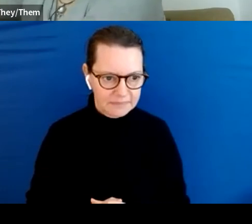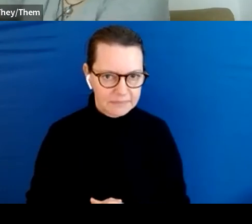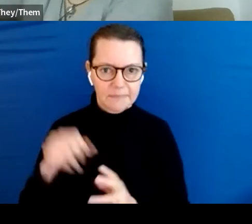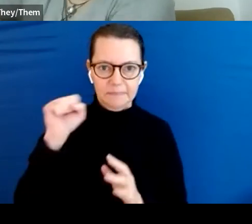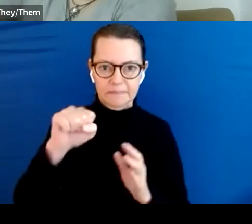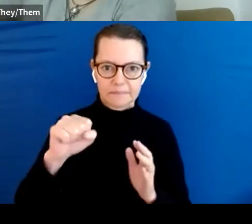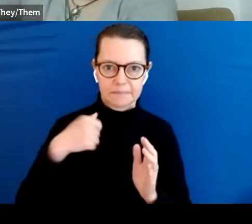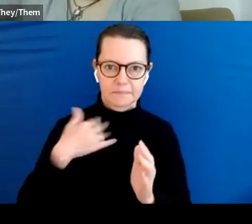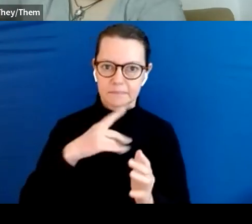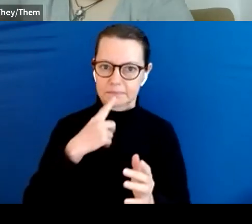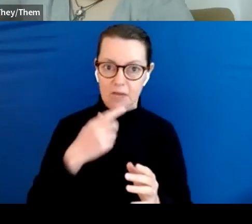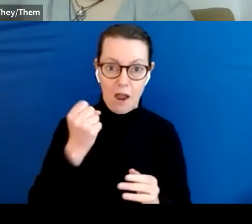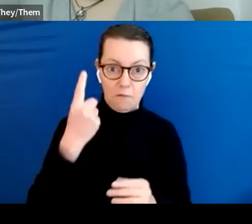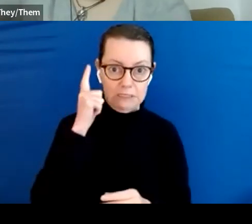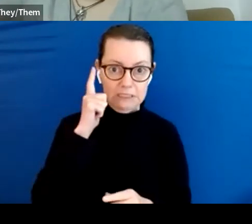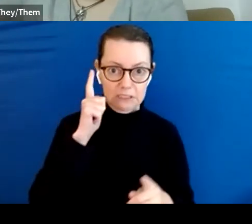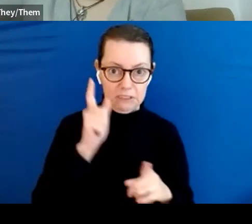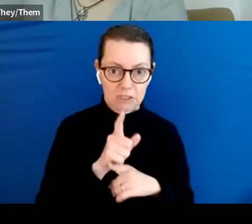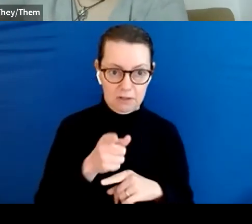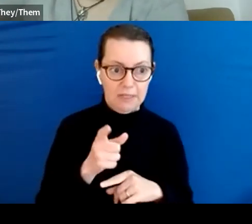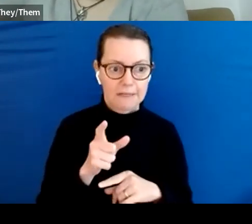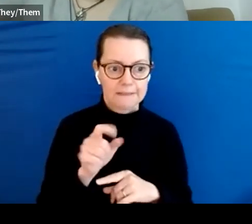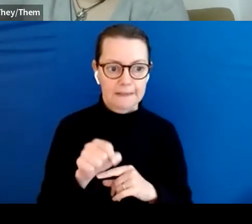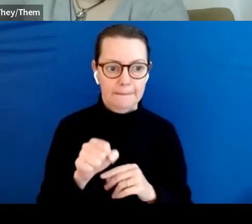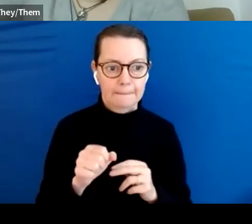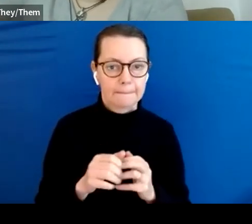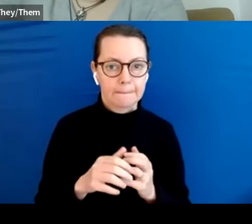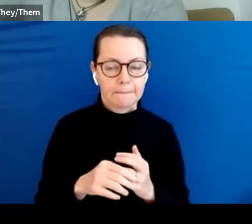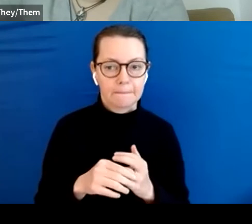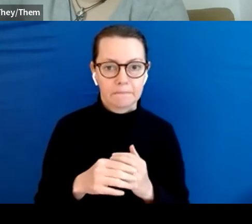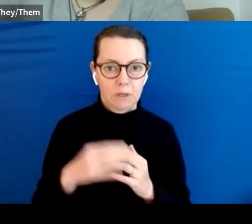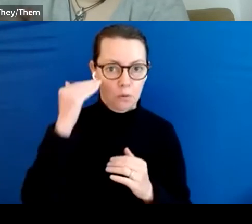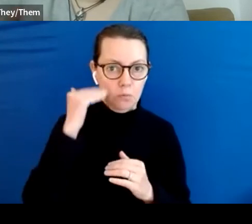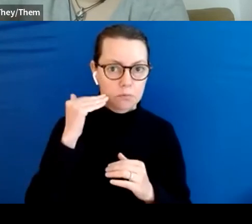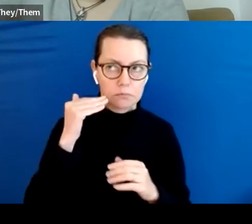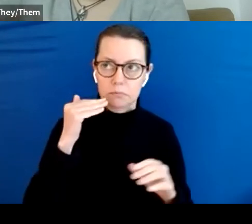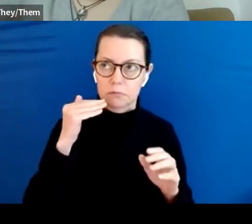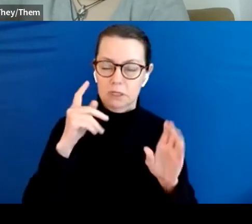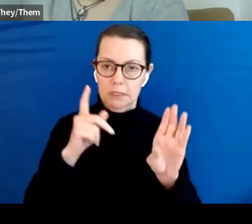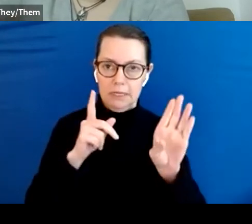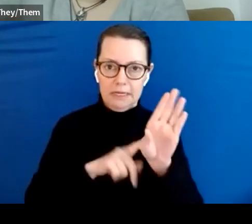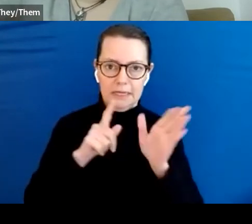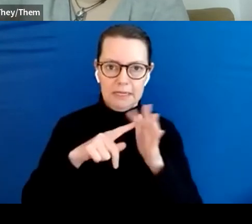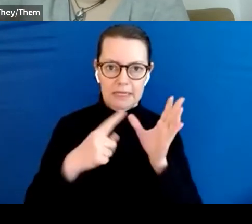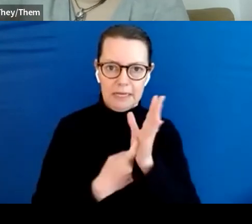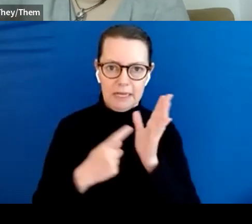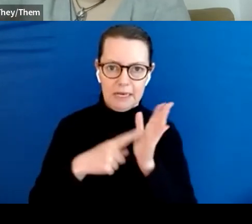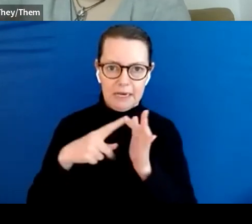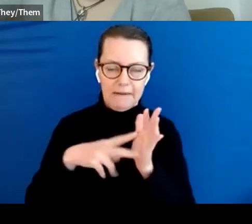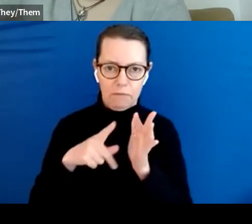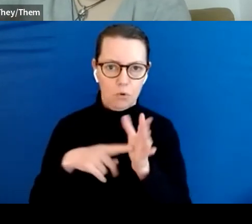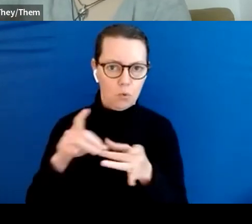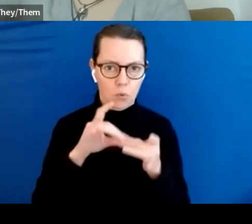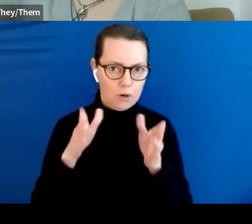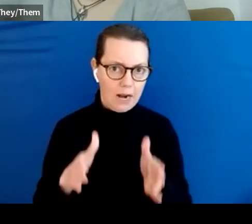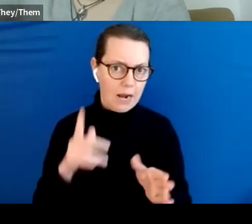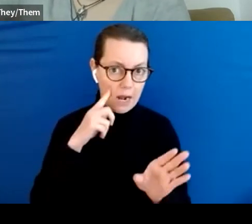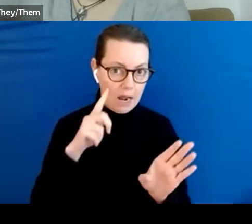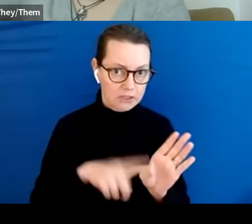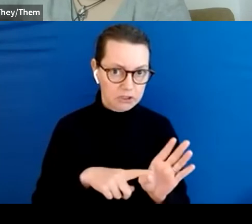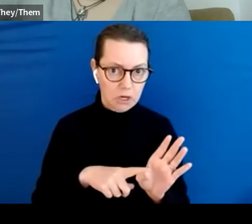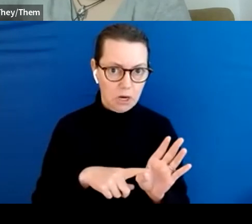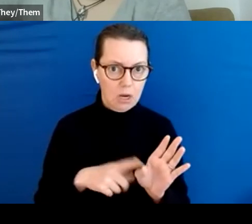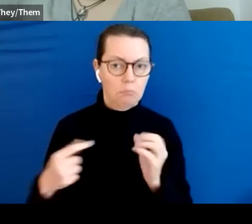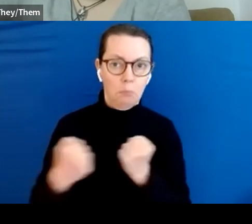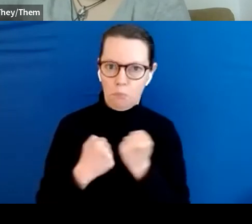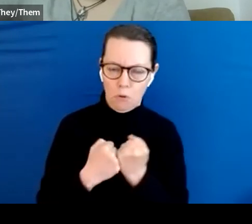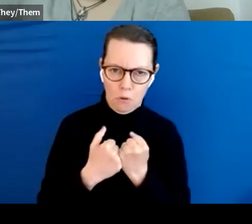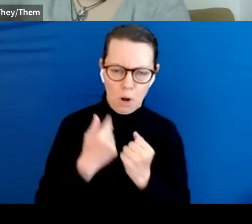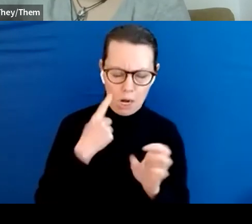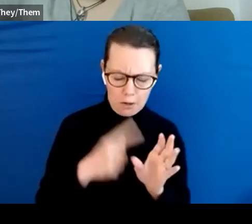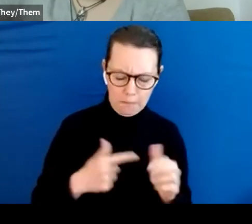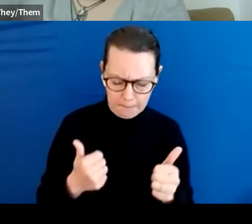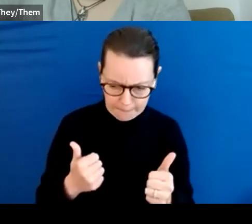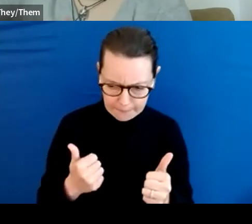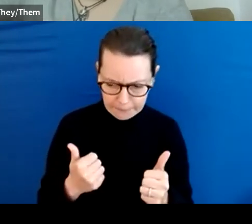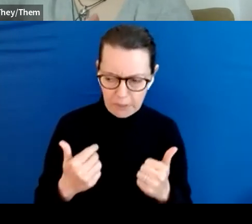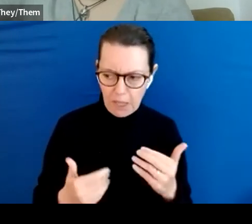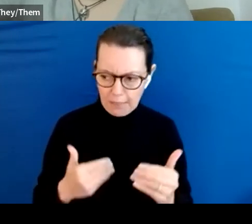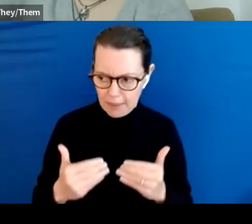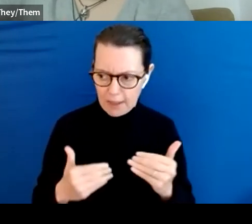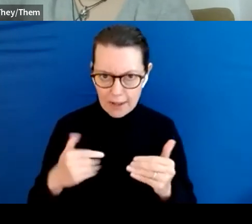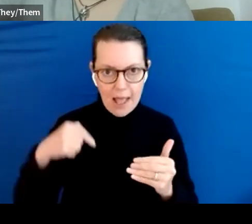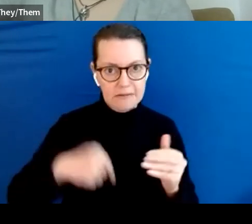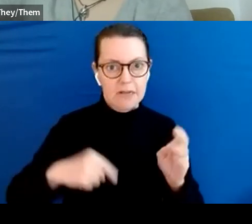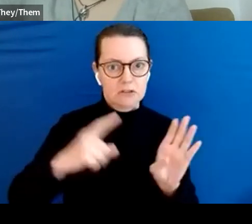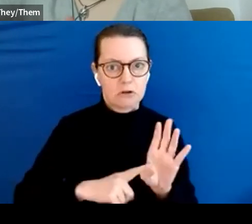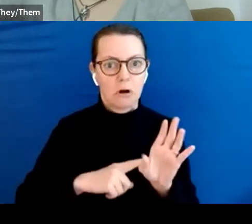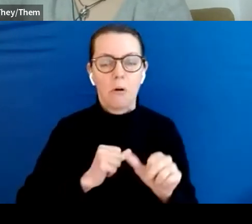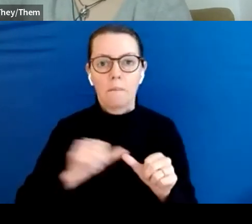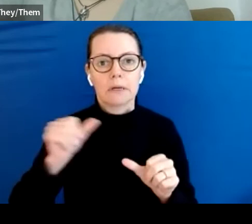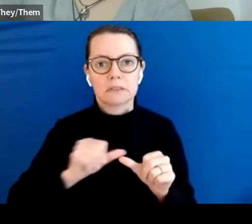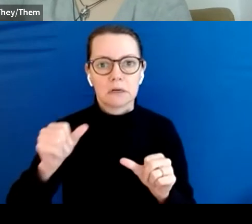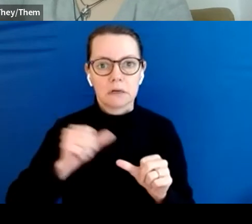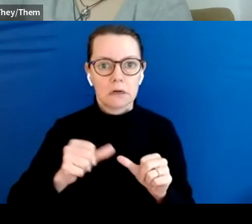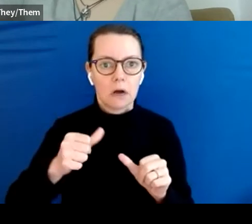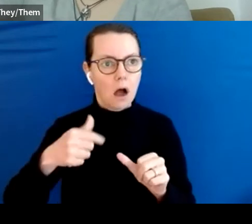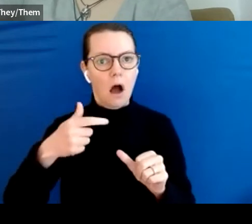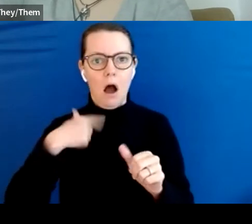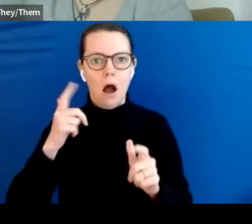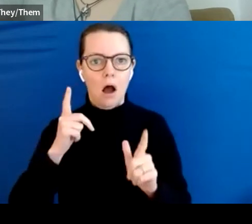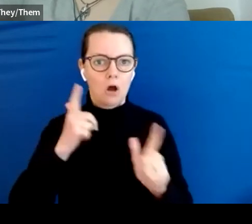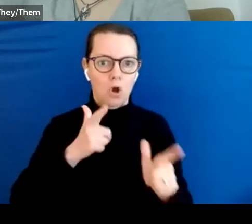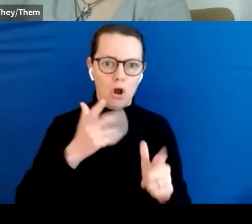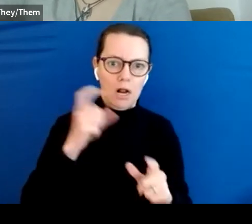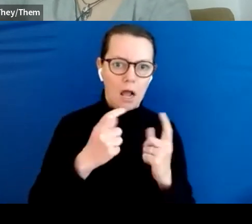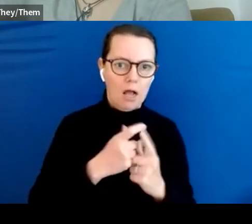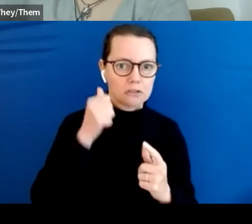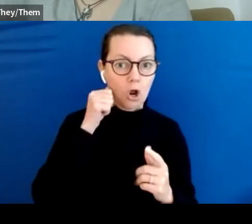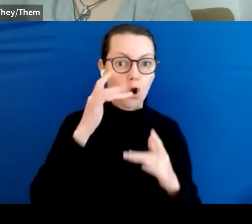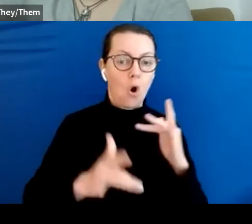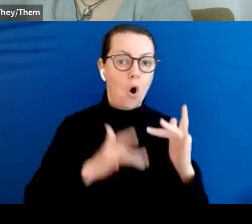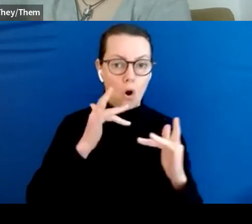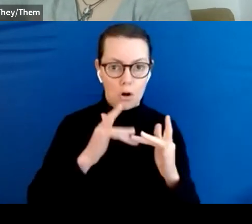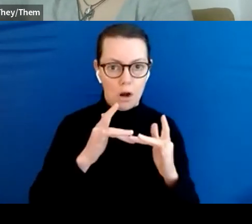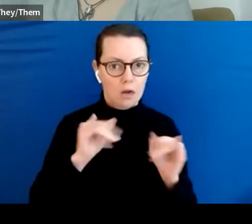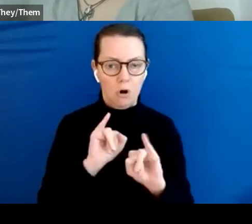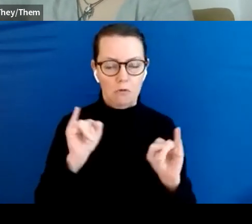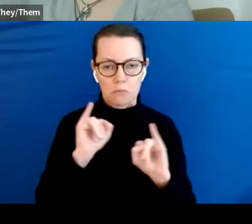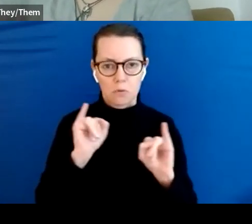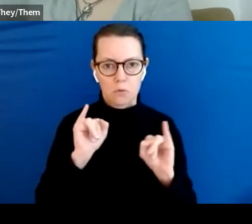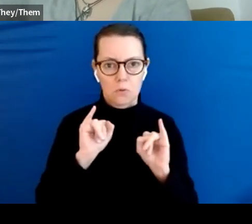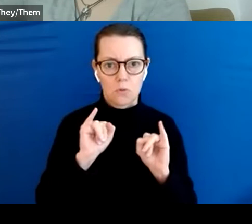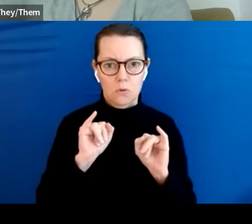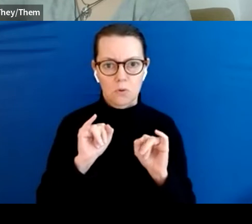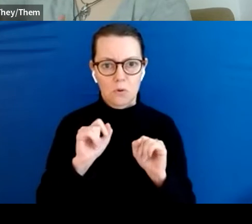I have a teacher like that as well. And she was my beautiful coordinator last year, and she did a lot for me. And because of her, I was a lot more motivated to attend my classes, even though they were online which was horrible for me.